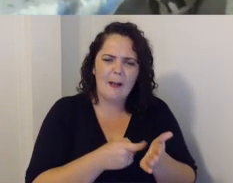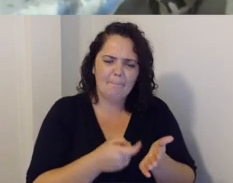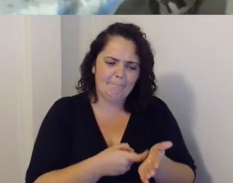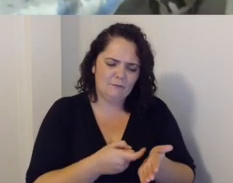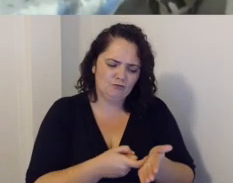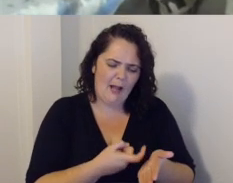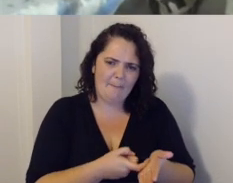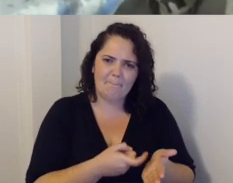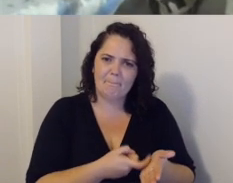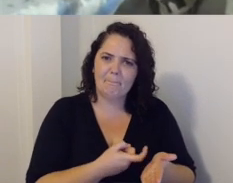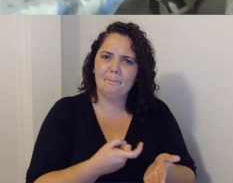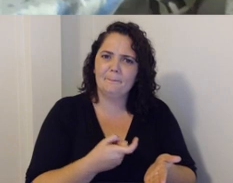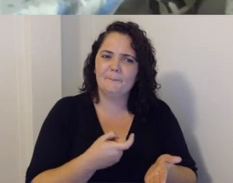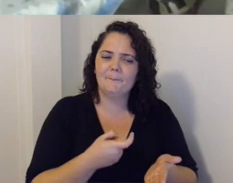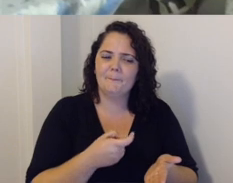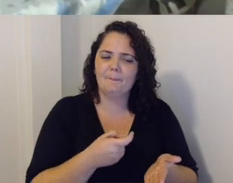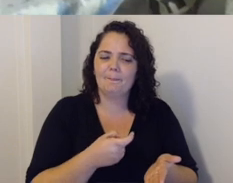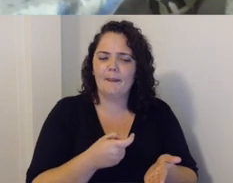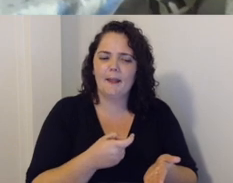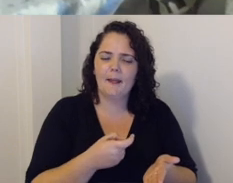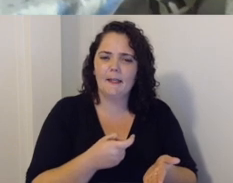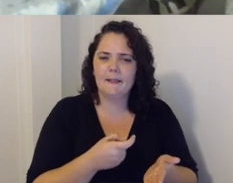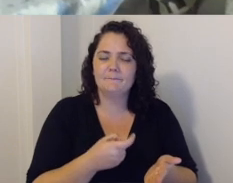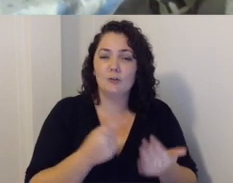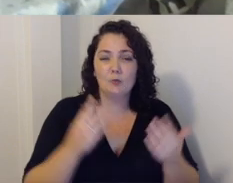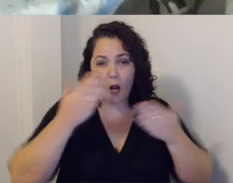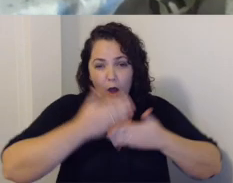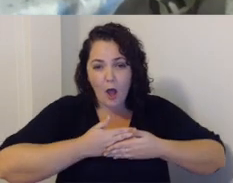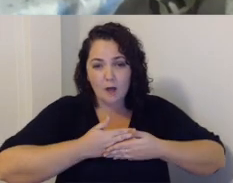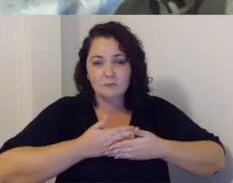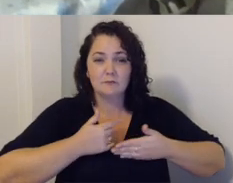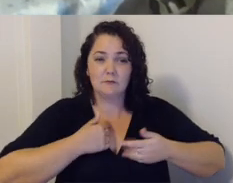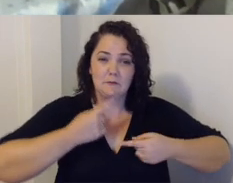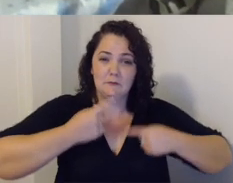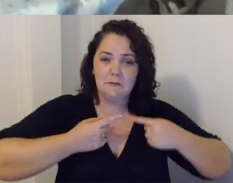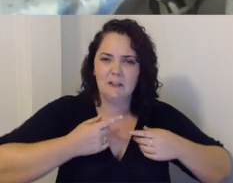really get into this tonight because it's a little bit too much, it's a little it's a bridge too far